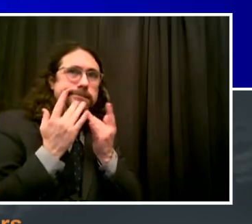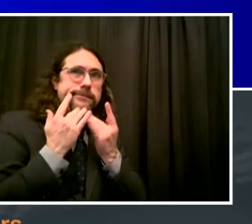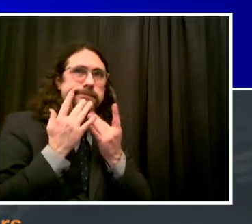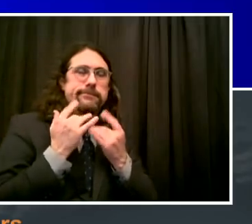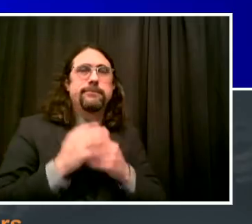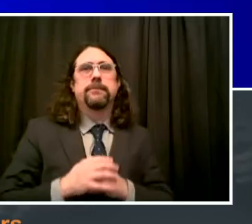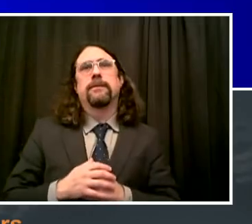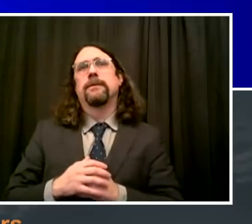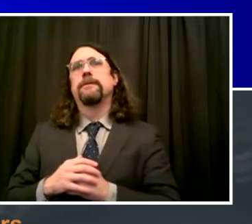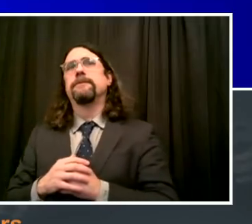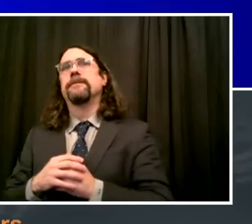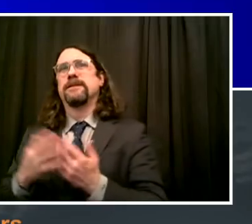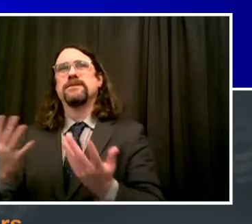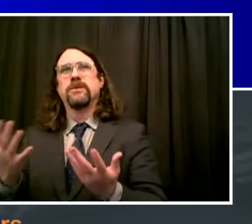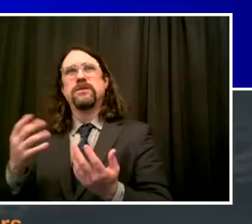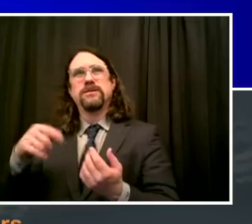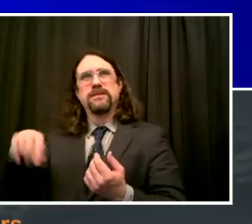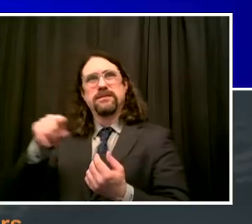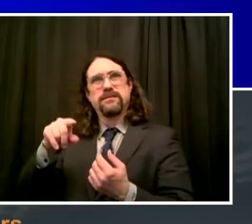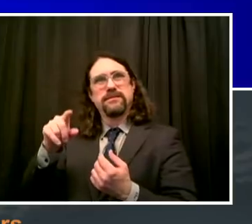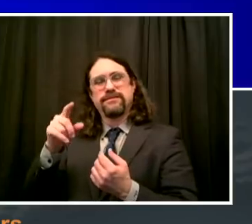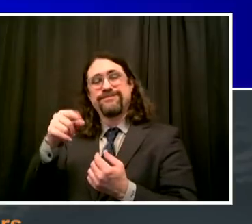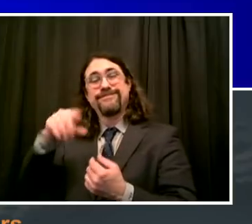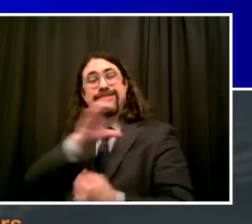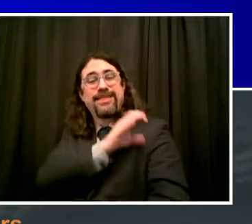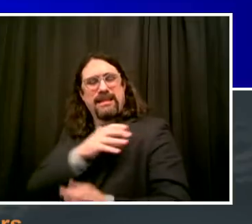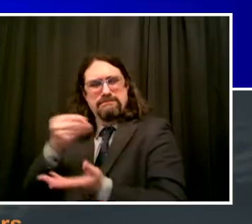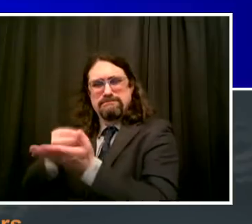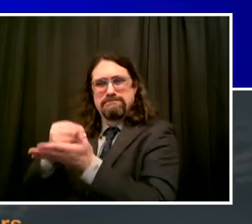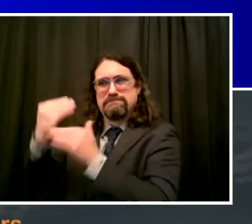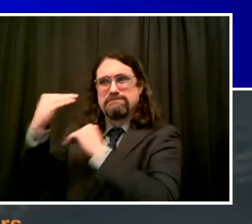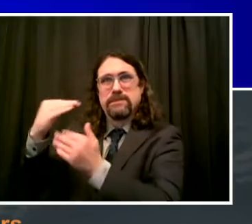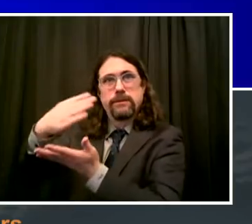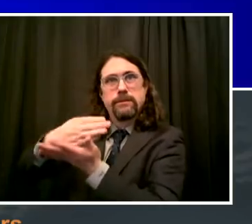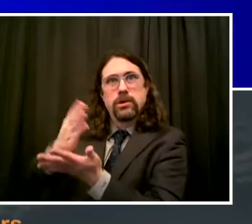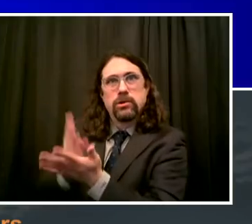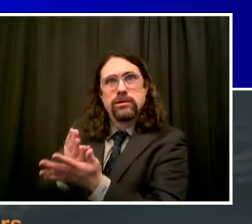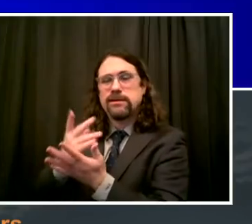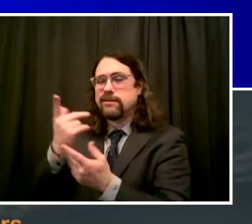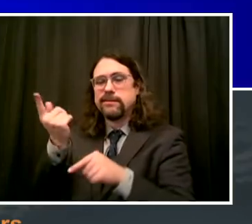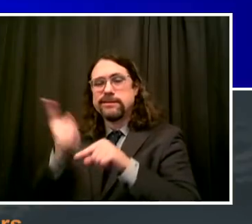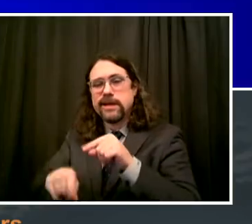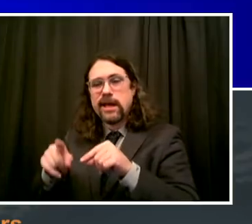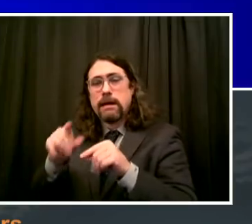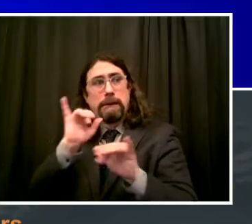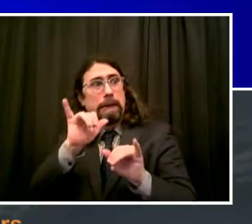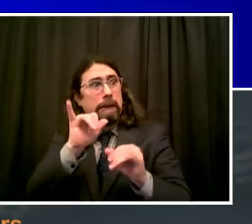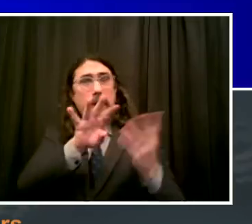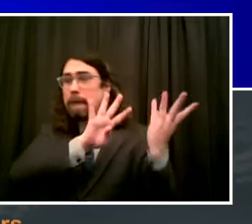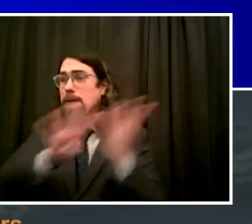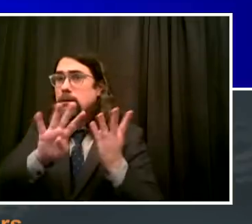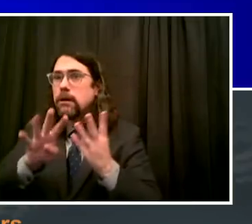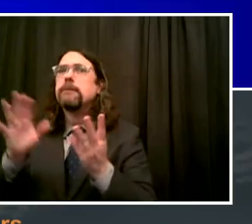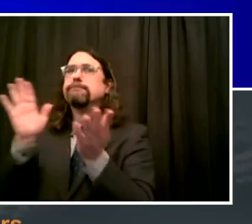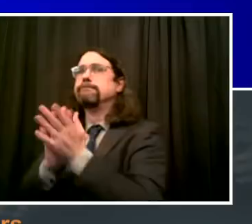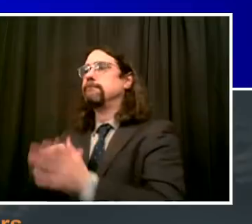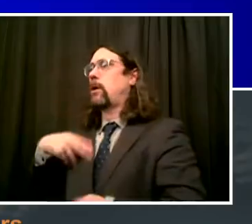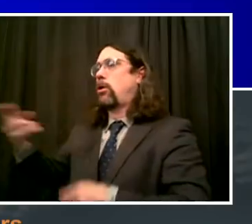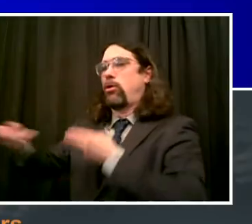AND DEAL WITH THE THE FACT THEY HAD FINANCIAL STRAIN AND COULDN'T AFFORD TO CHEMOPEOPLE ON THE PAYRO.LL